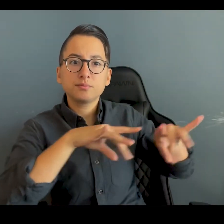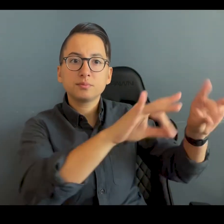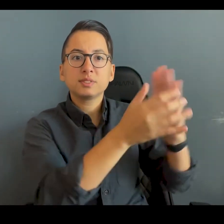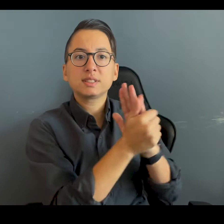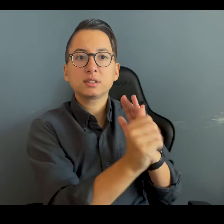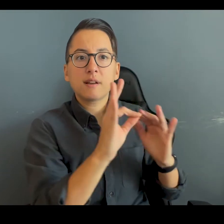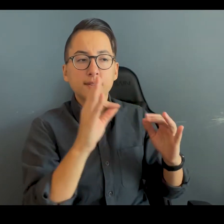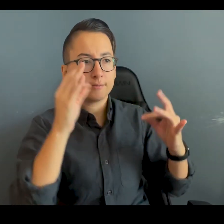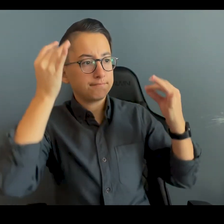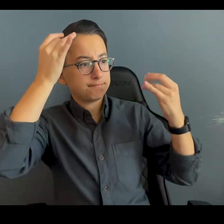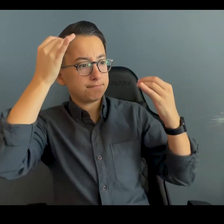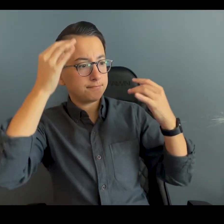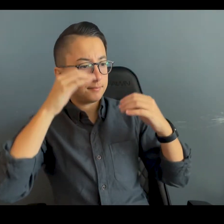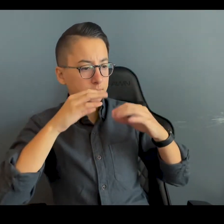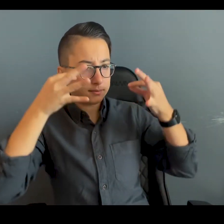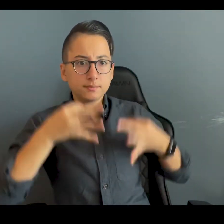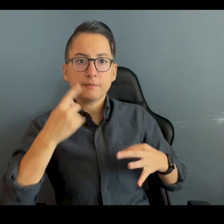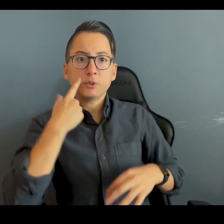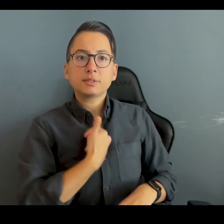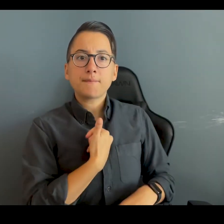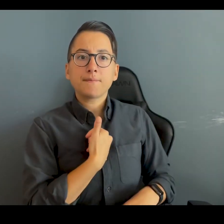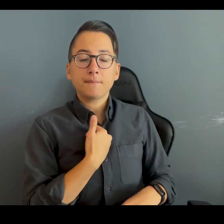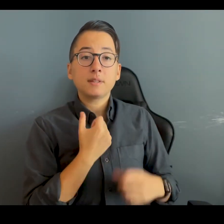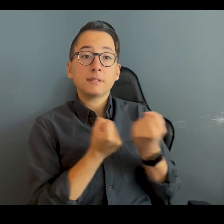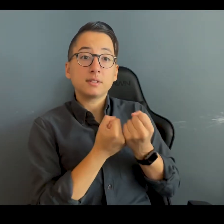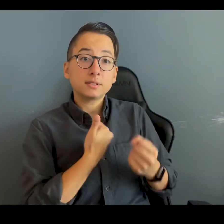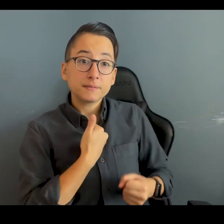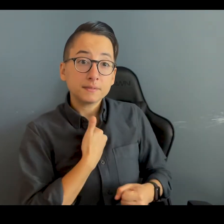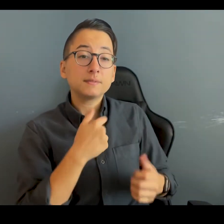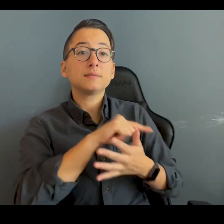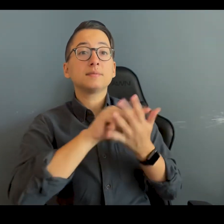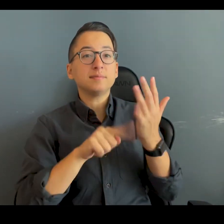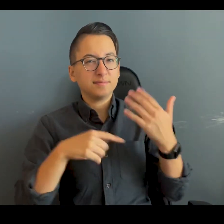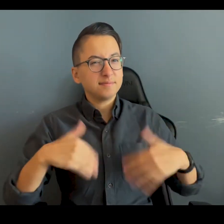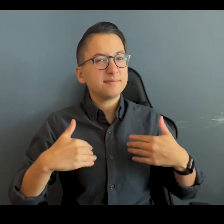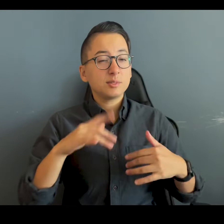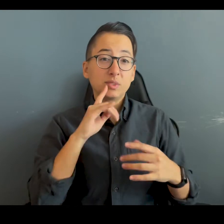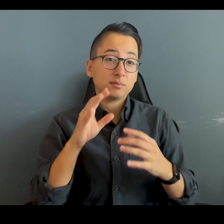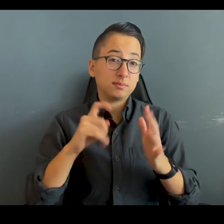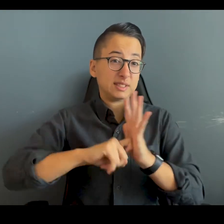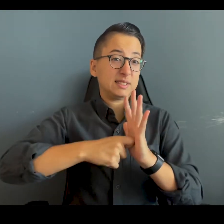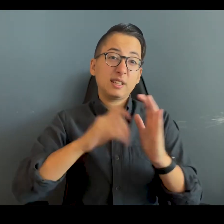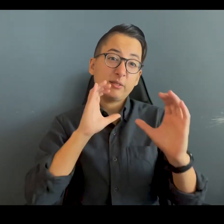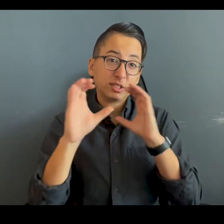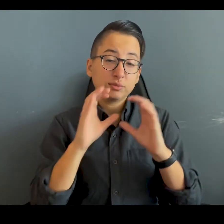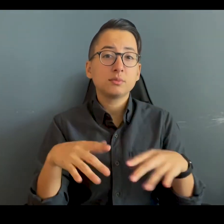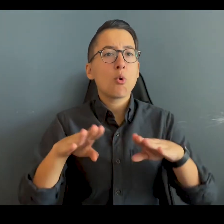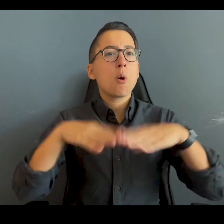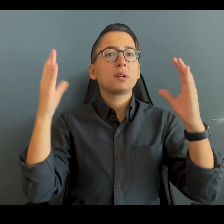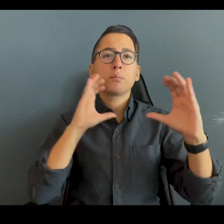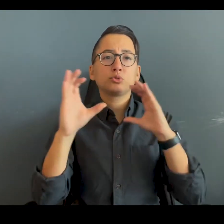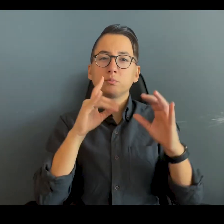Other students could model how they used self-determination and/or self-advocacy during their experiences.